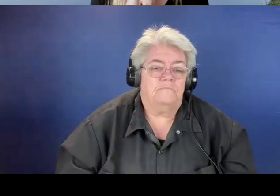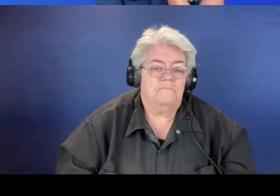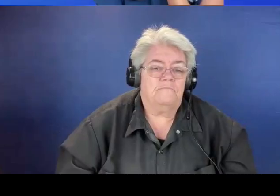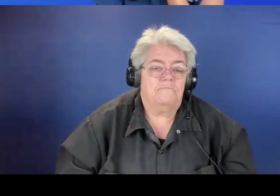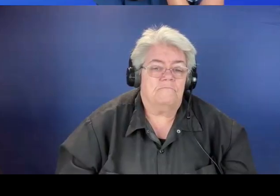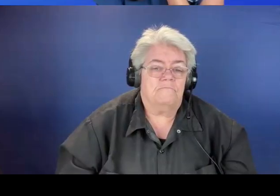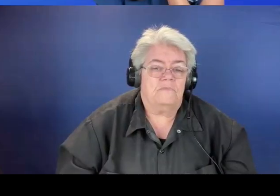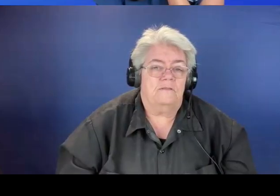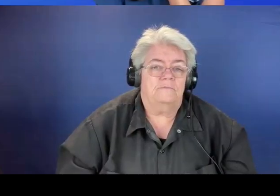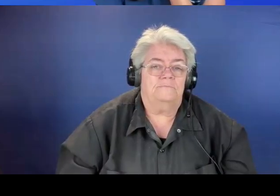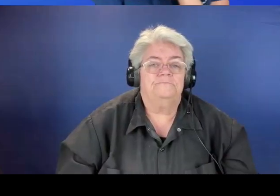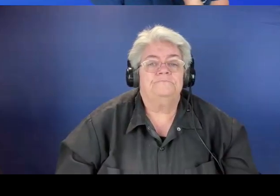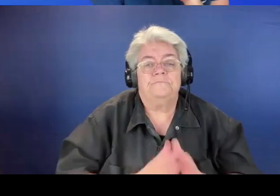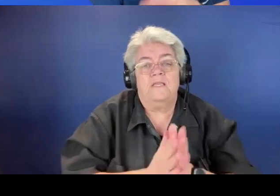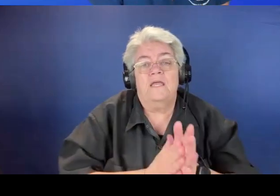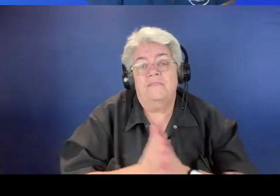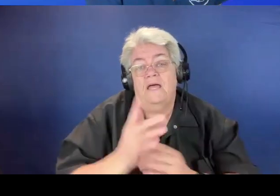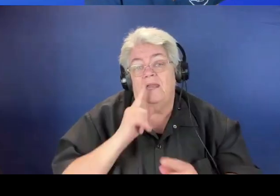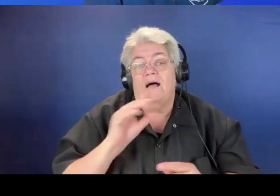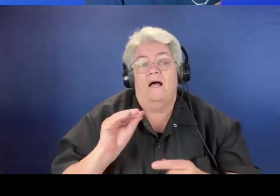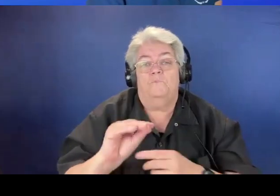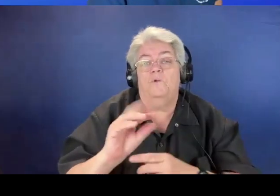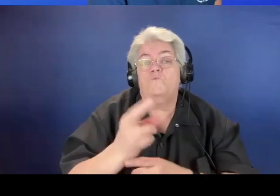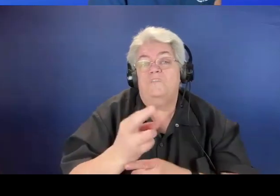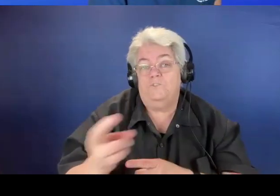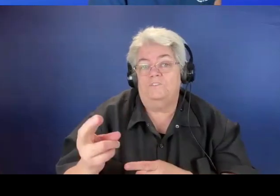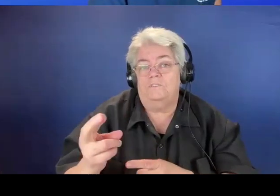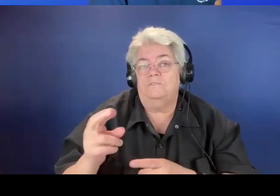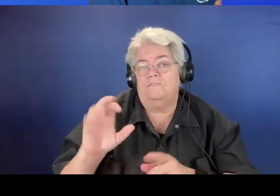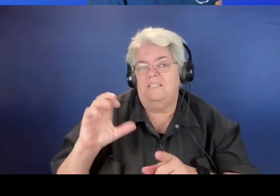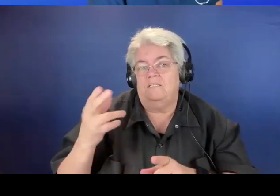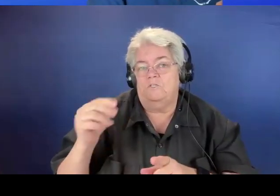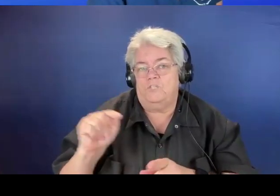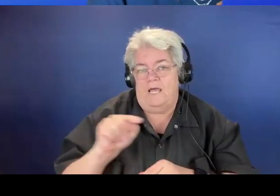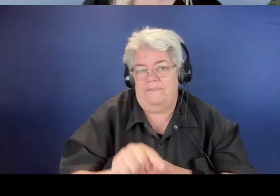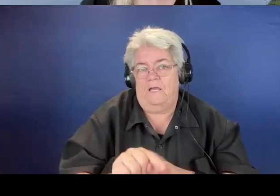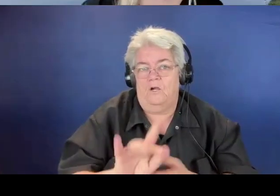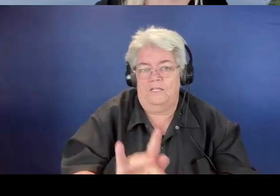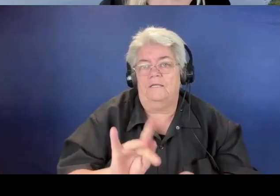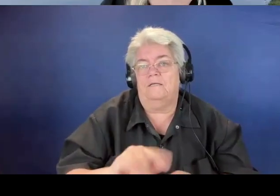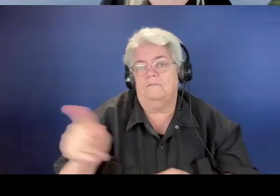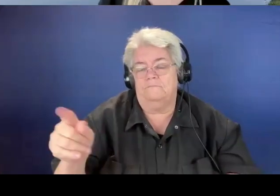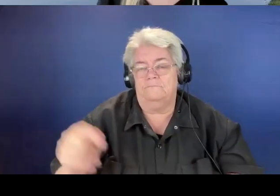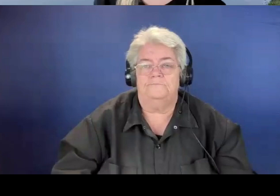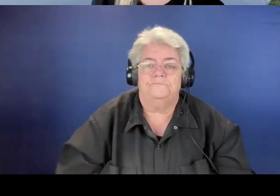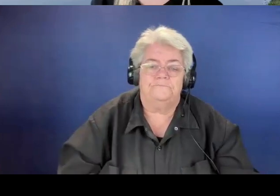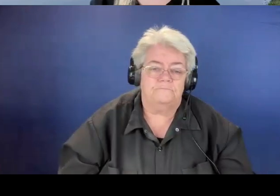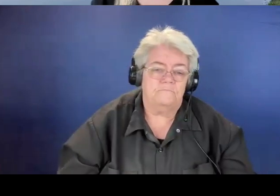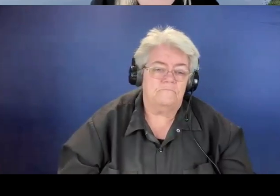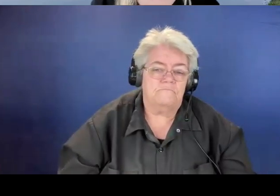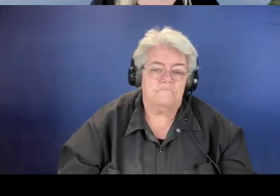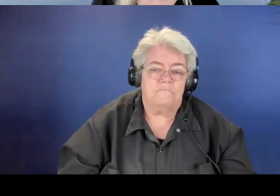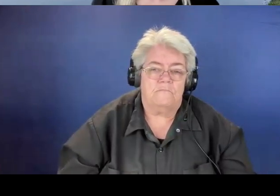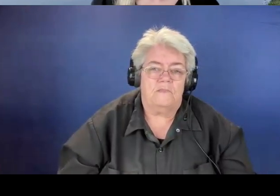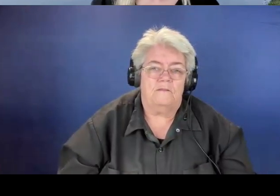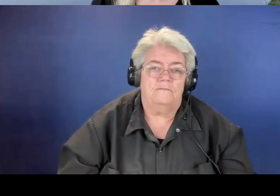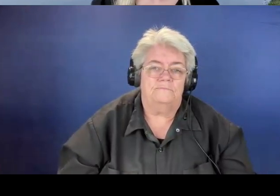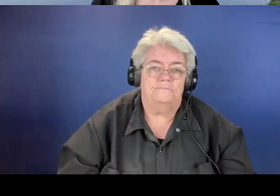And I threw that the resources in the chat for everyone as well. Yes, saw those. Thank you.